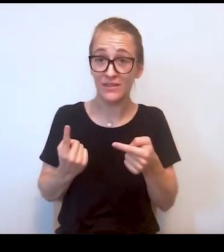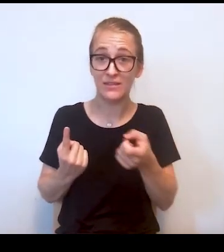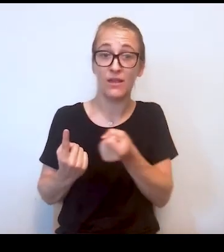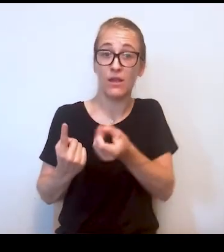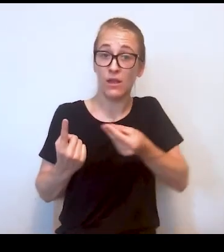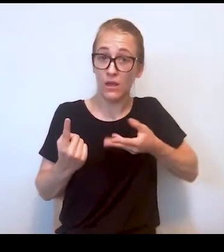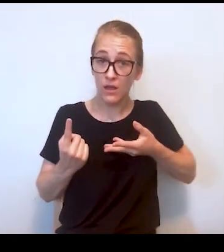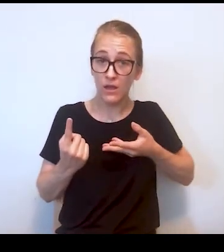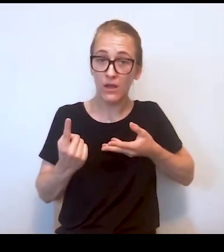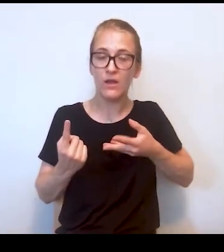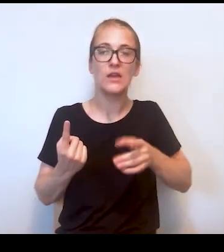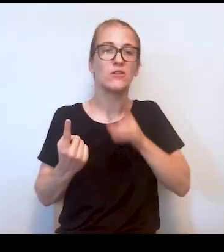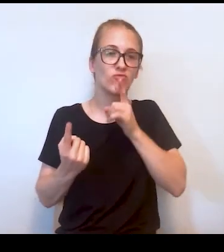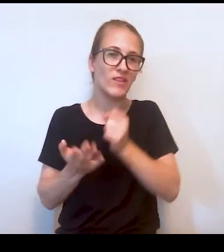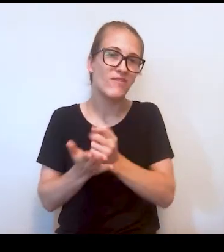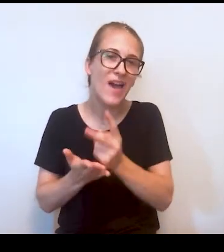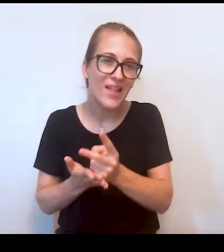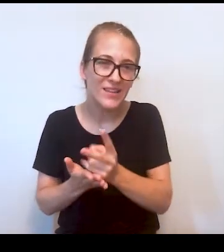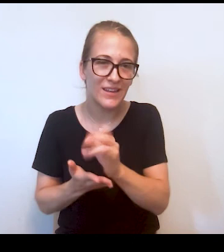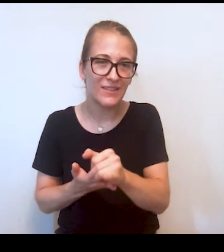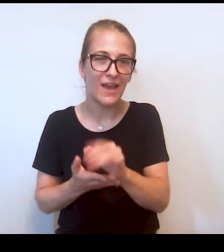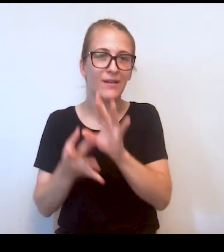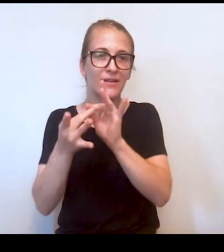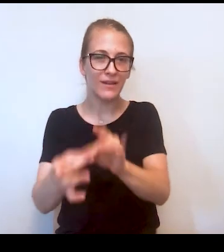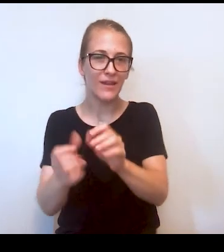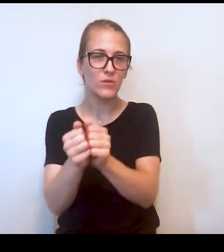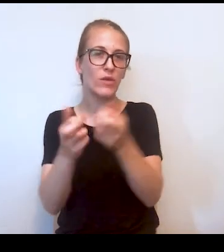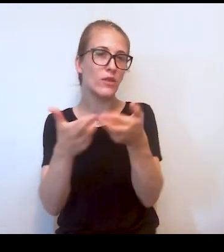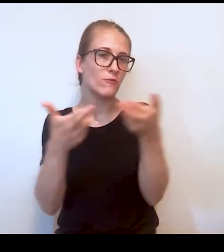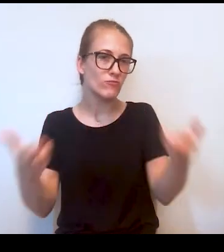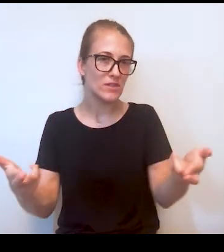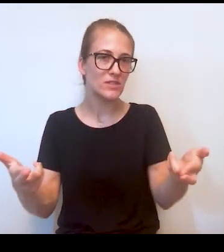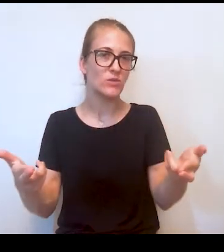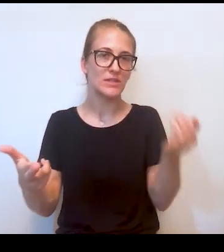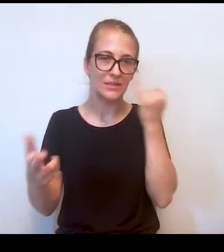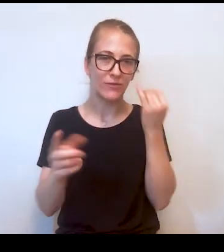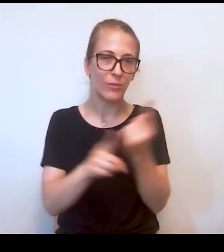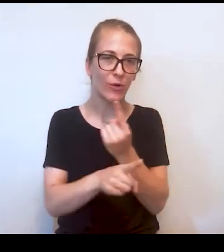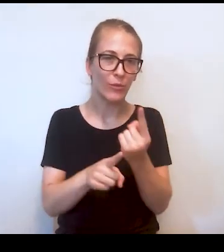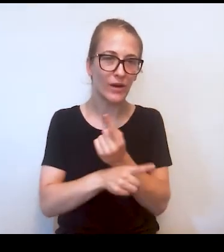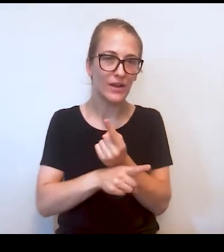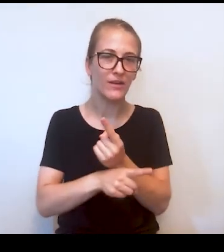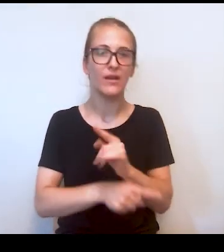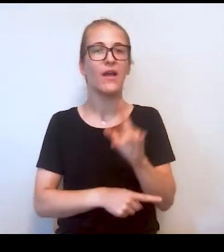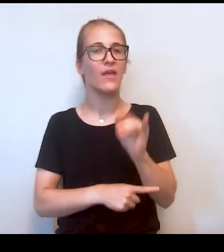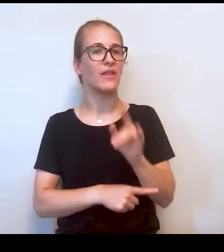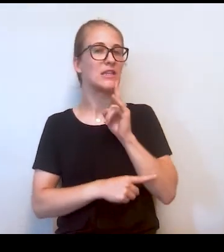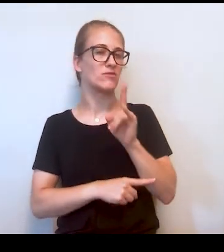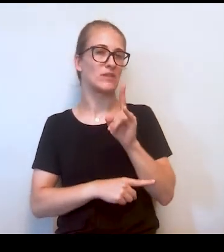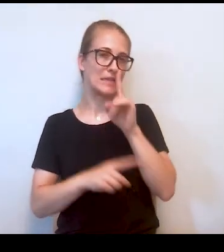That's a very complex issue. But I think starting with yourself is paramount